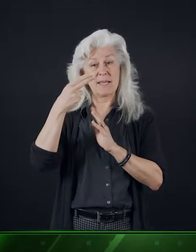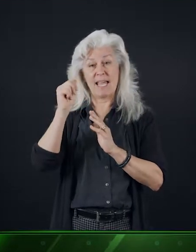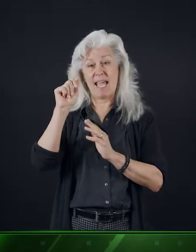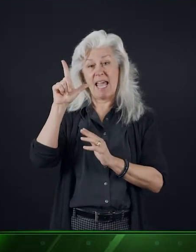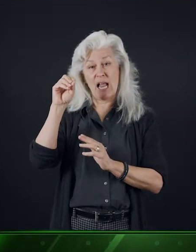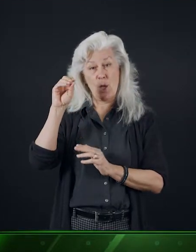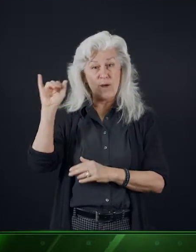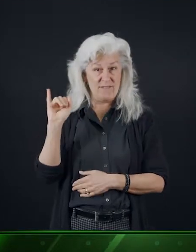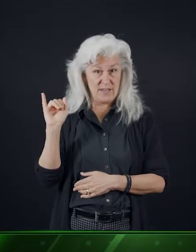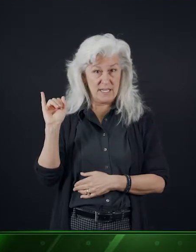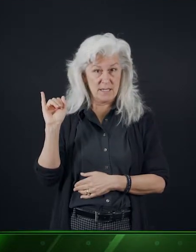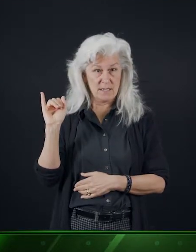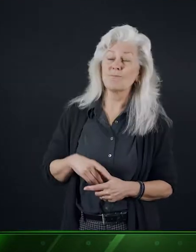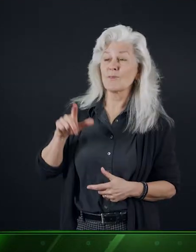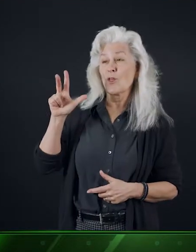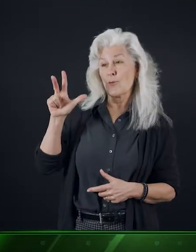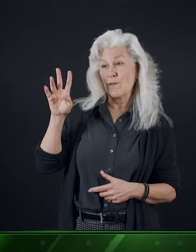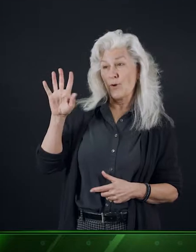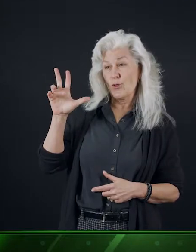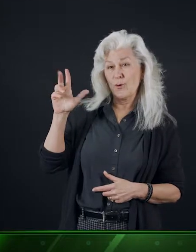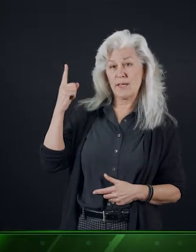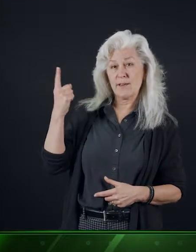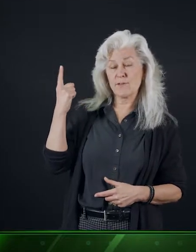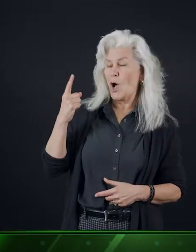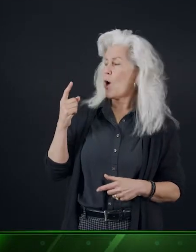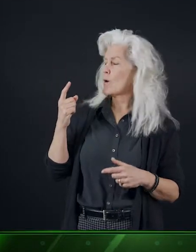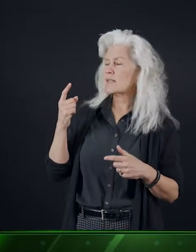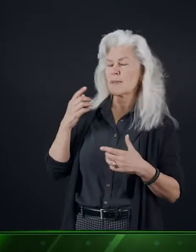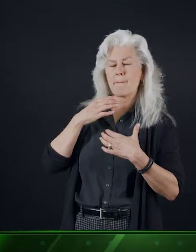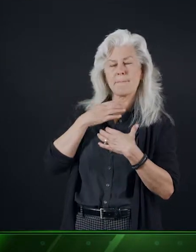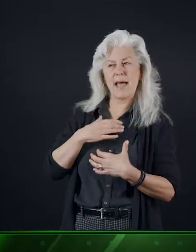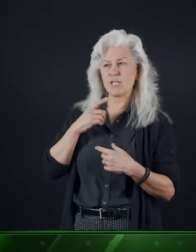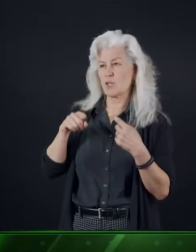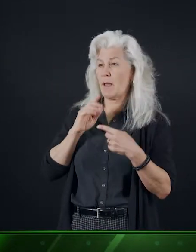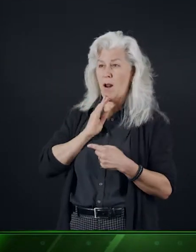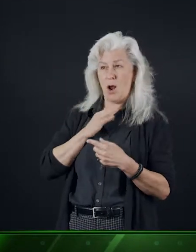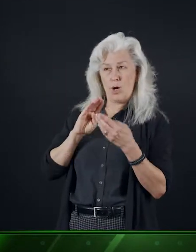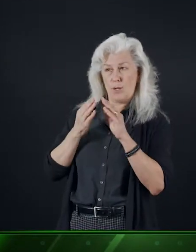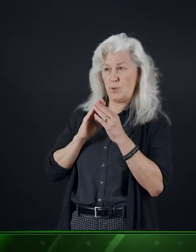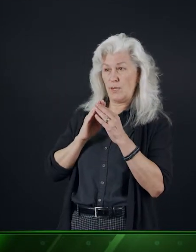343 has always been incredibly passionate about our community, but with Halo Infinite, we wanted to make sure